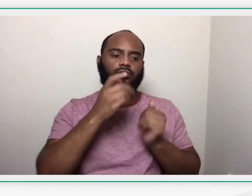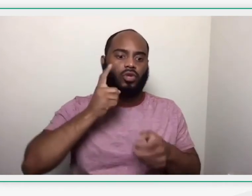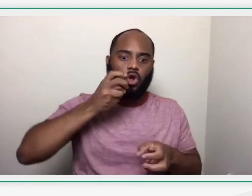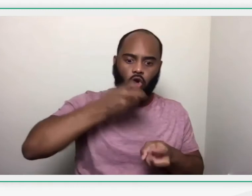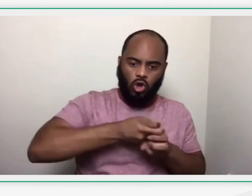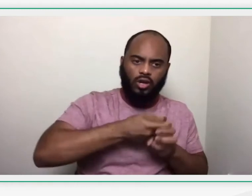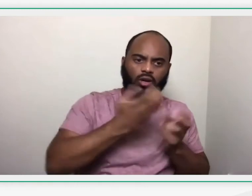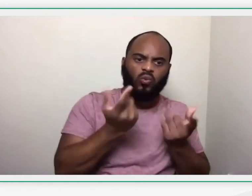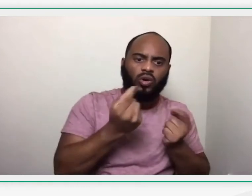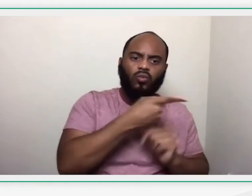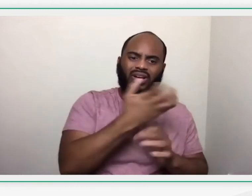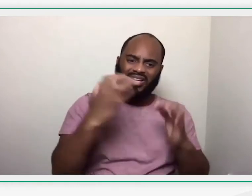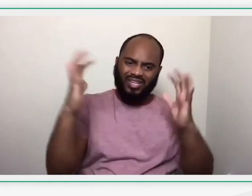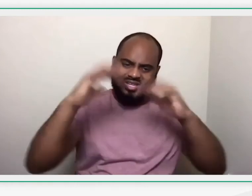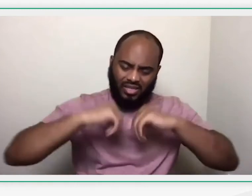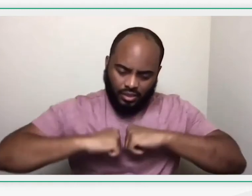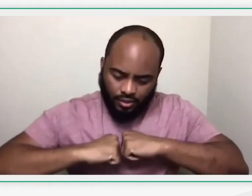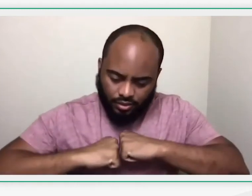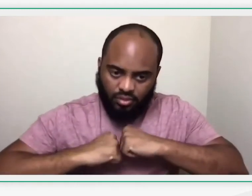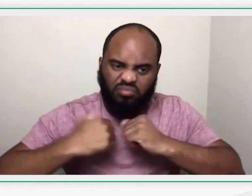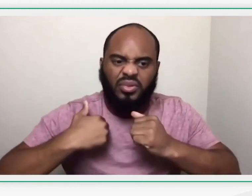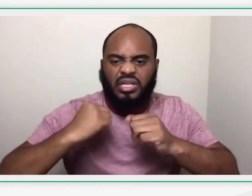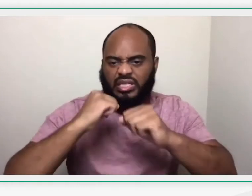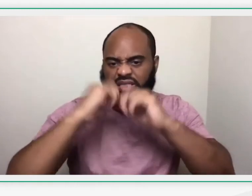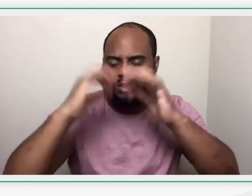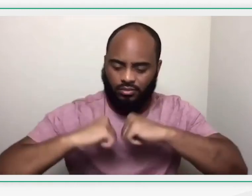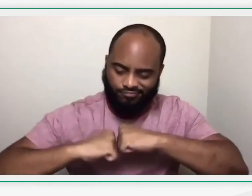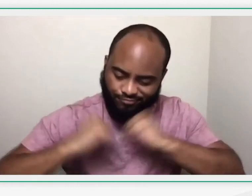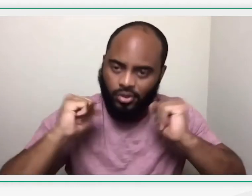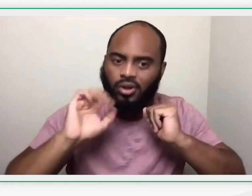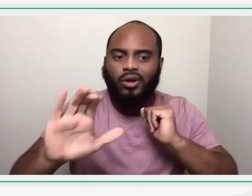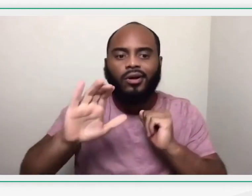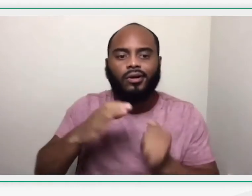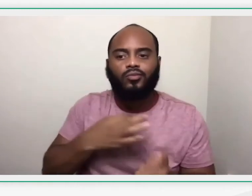So, generally, how this works: A hard inquiry, if you want to imagine it